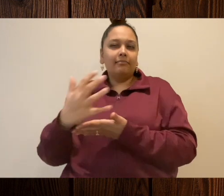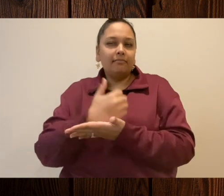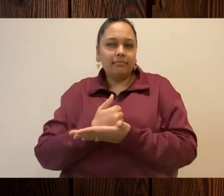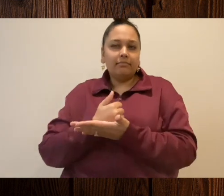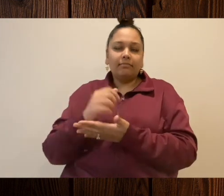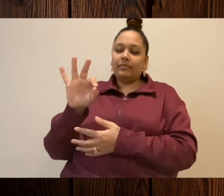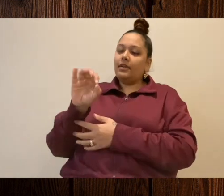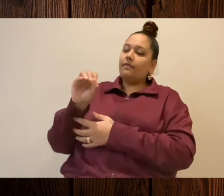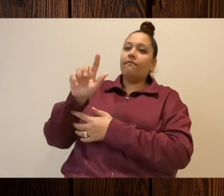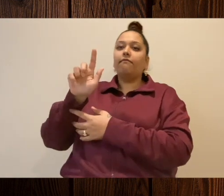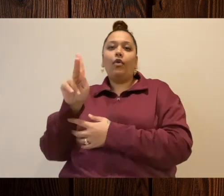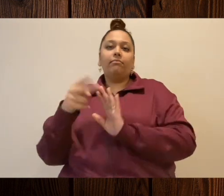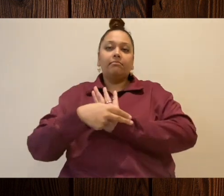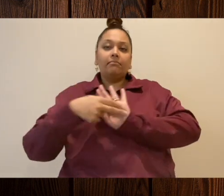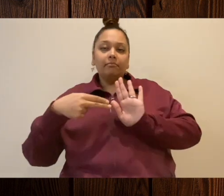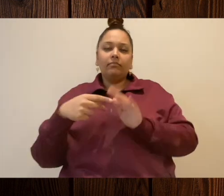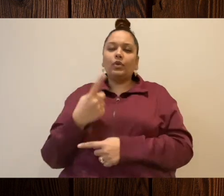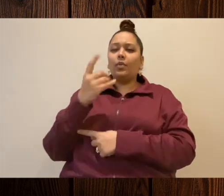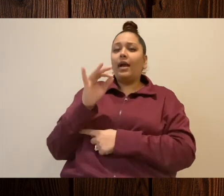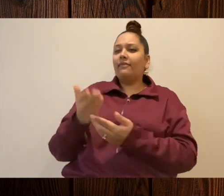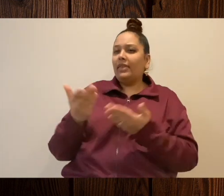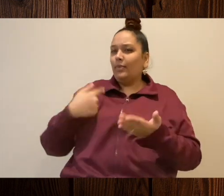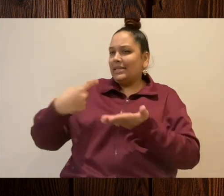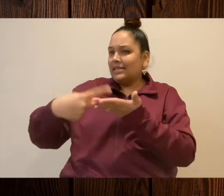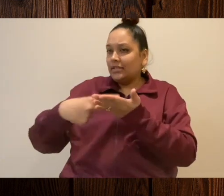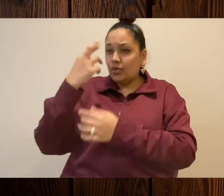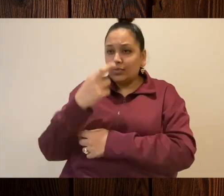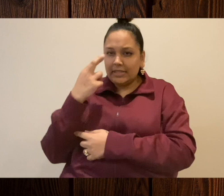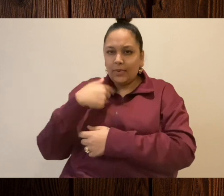BIPOC artists who maybe didn't previously feel like they